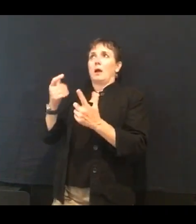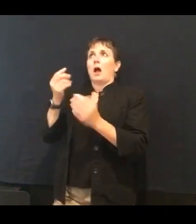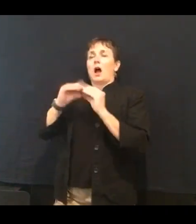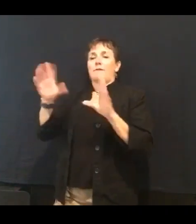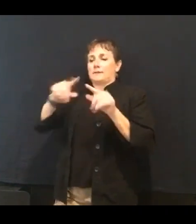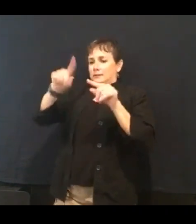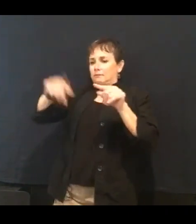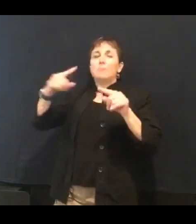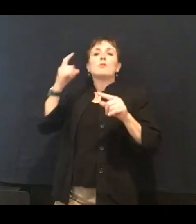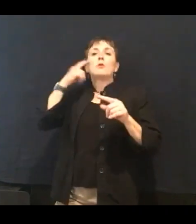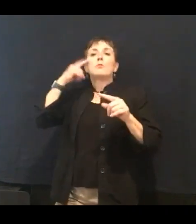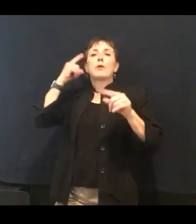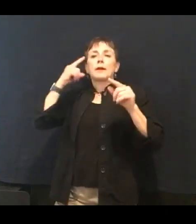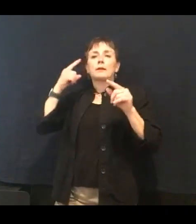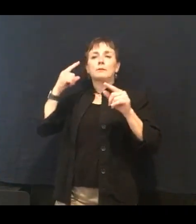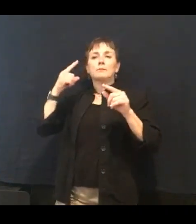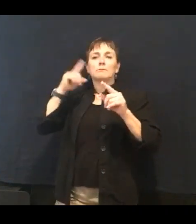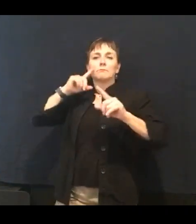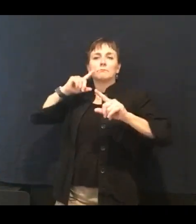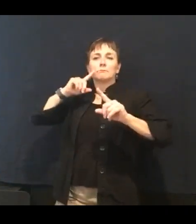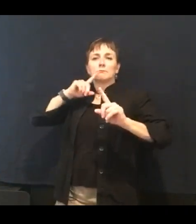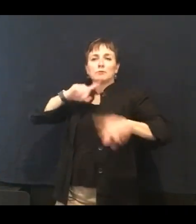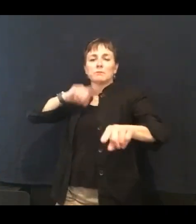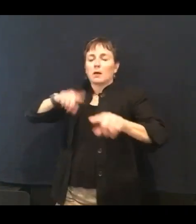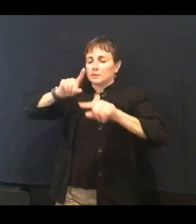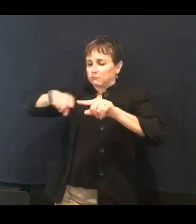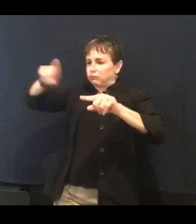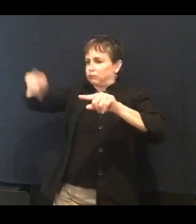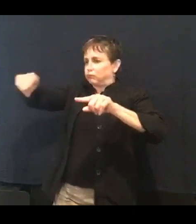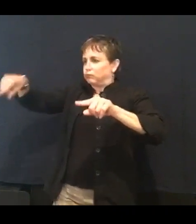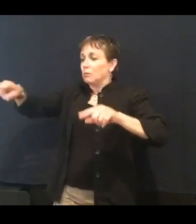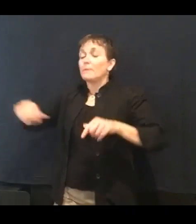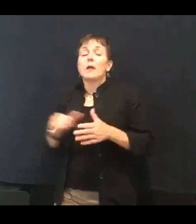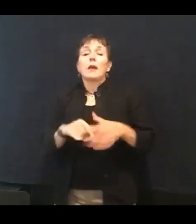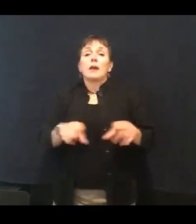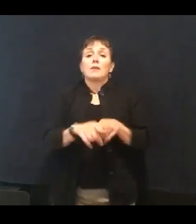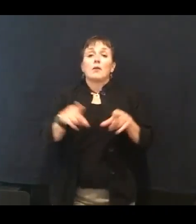At postnatal day 55, treated mice showed a 30 to 40